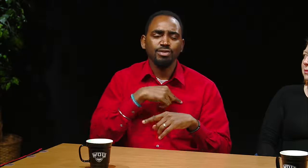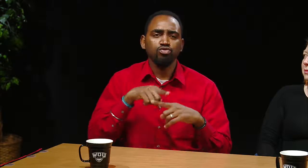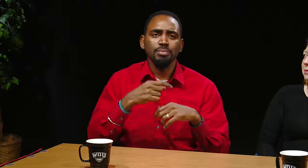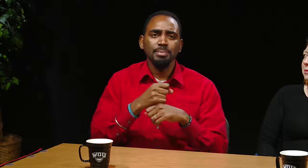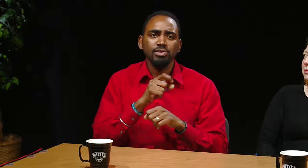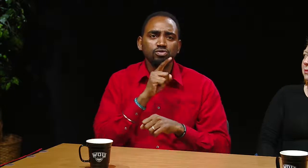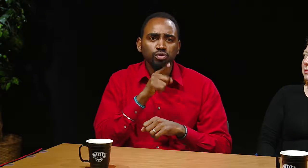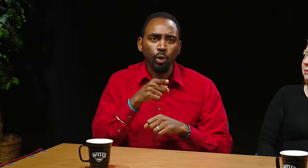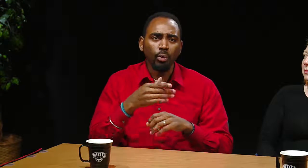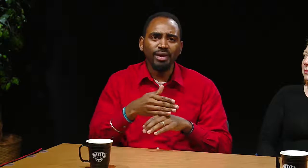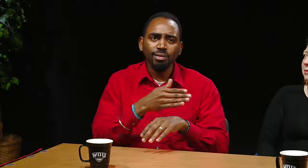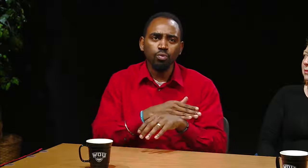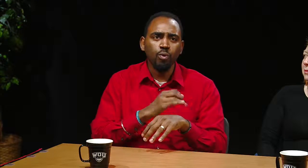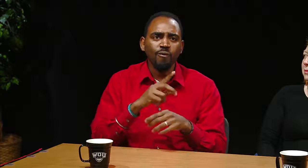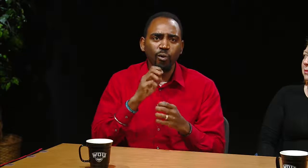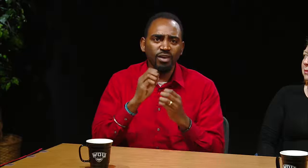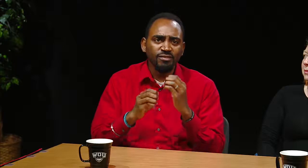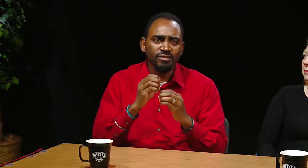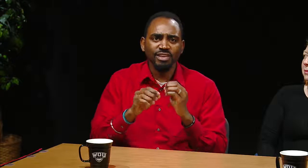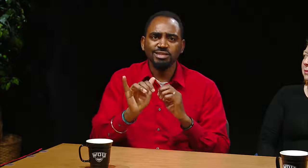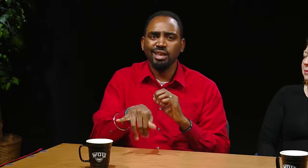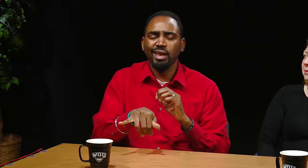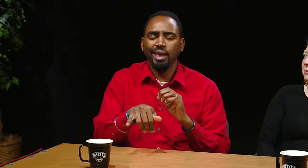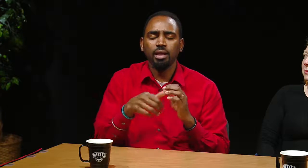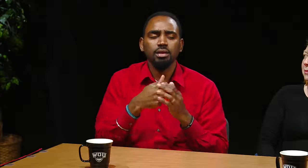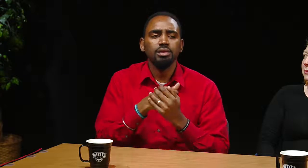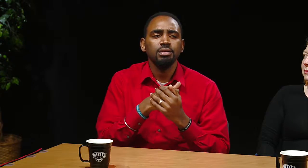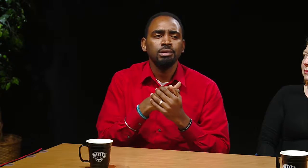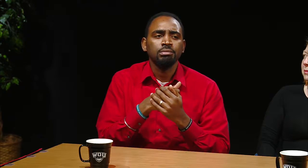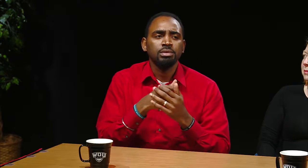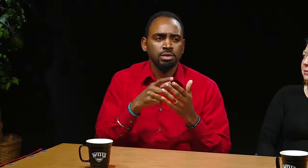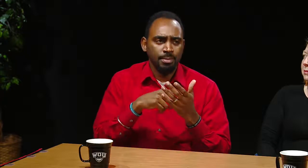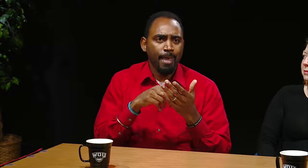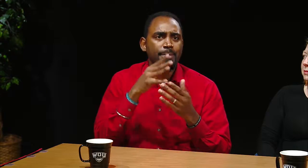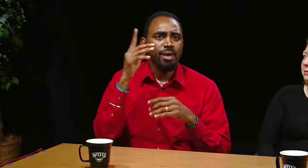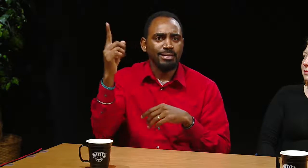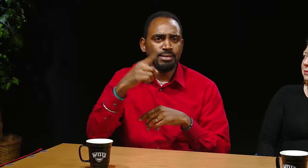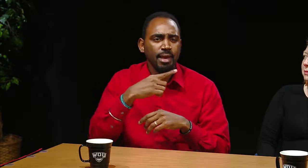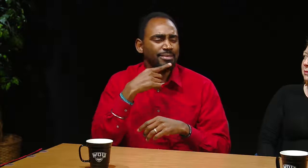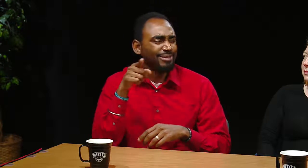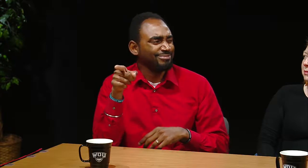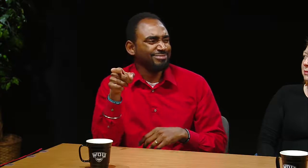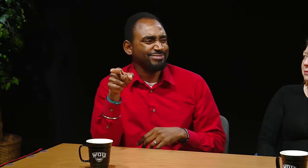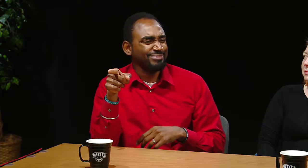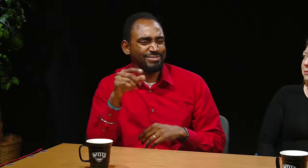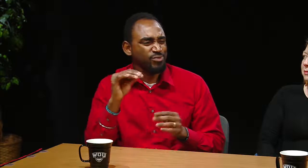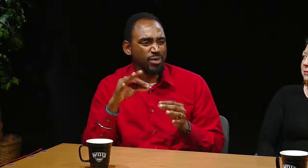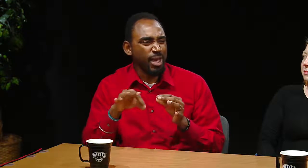so I'm very thankful to be part of that and to see that happening here on campus. (female speaker) All right, wait, now go --